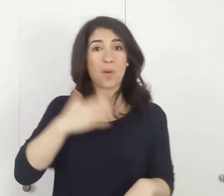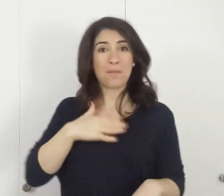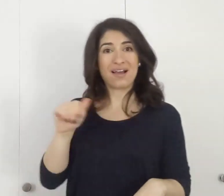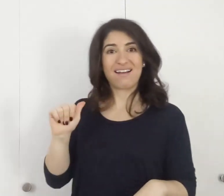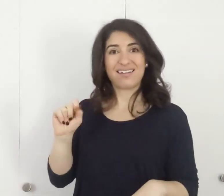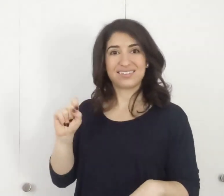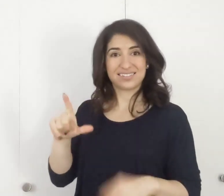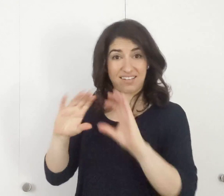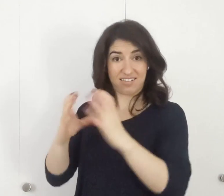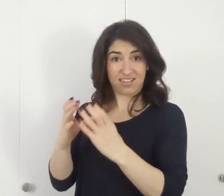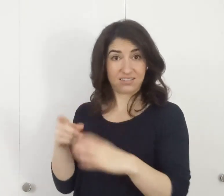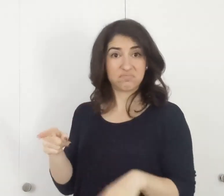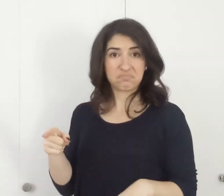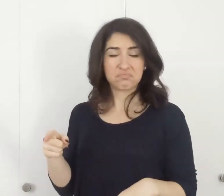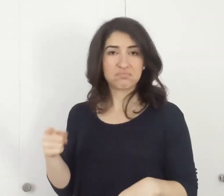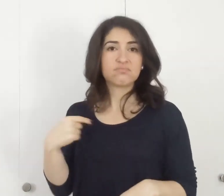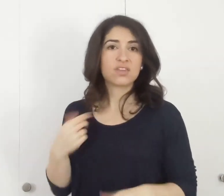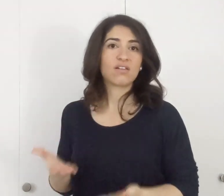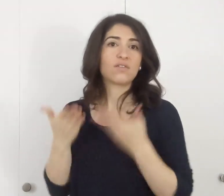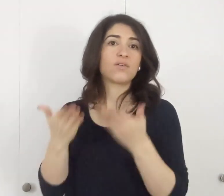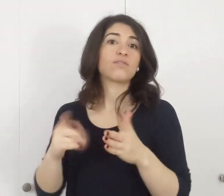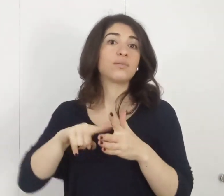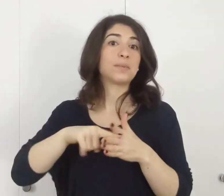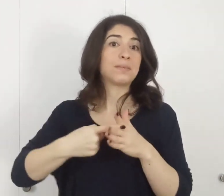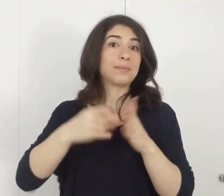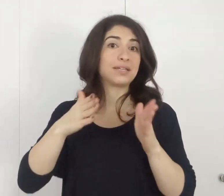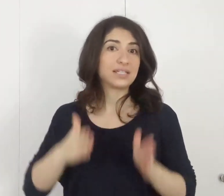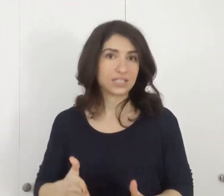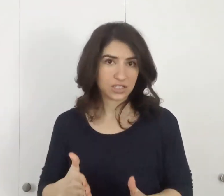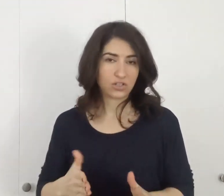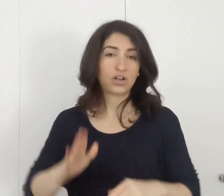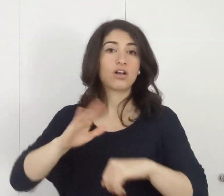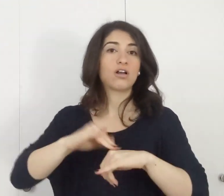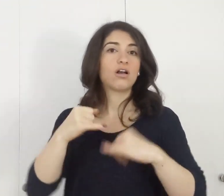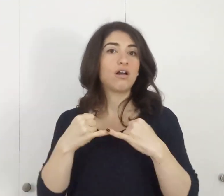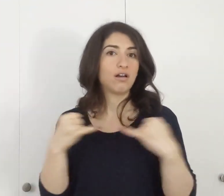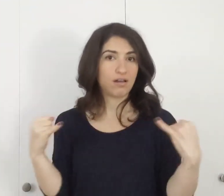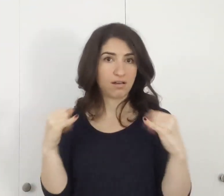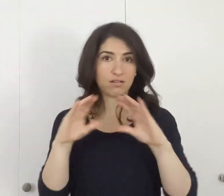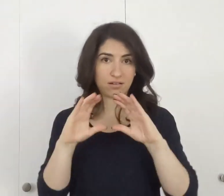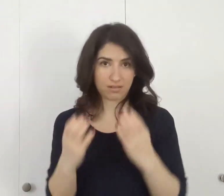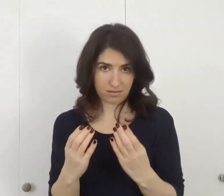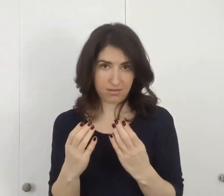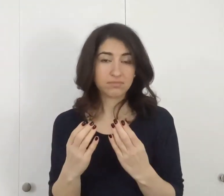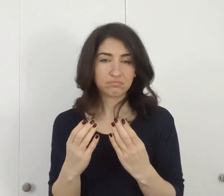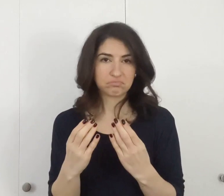You know my ASL class? I offer a beginner online class